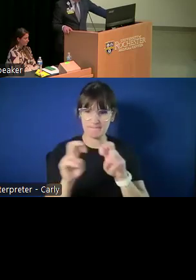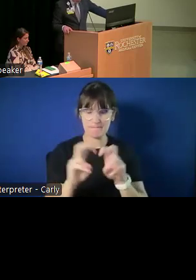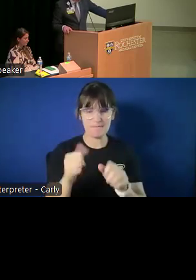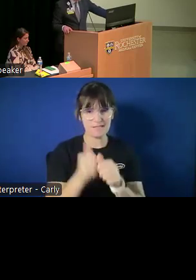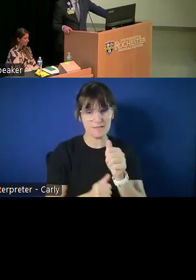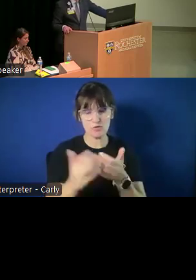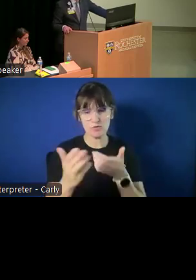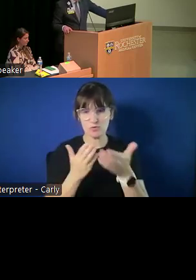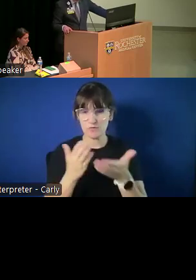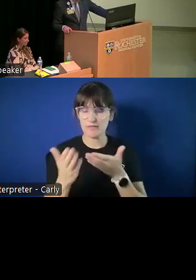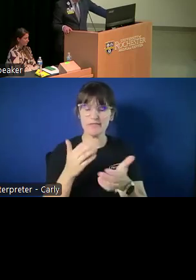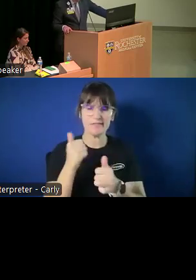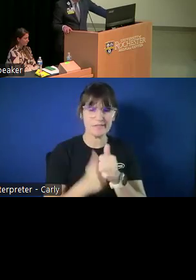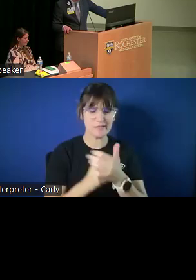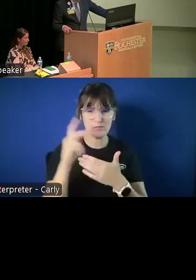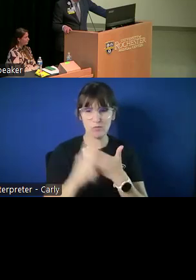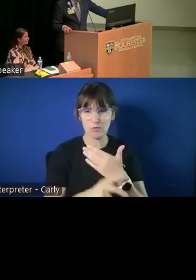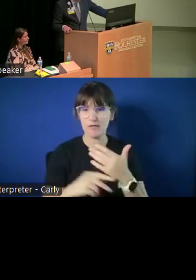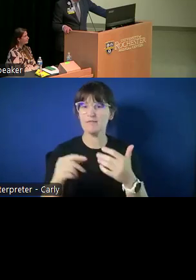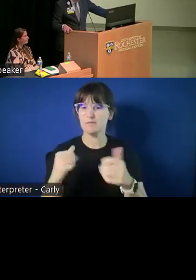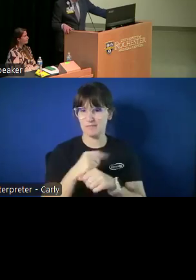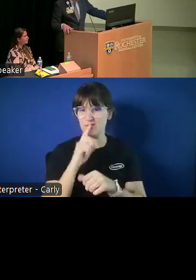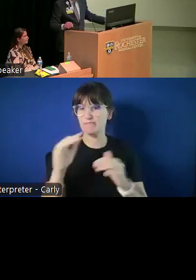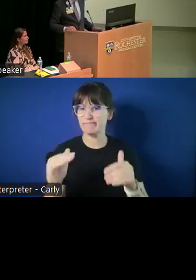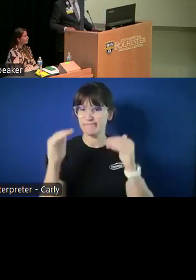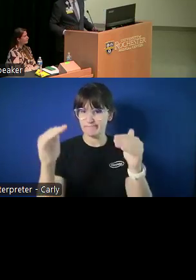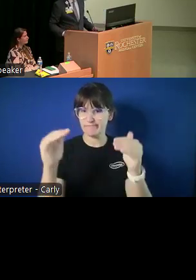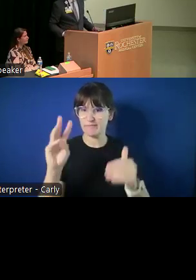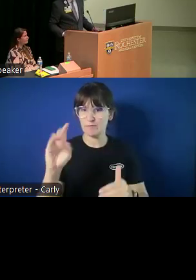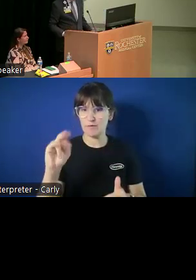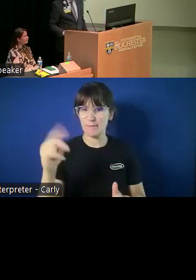and practical tools to enhance well-being uh third develop opportunities to enhance workplace